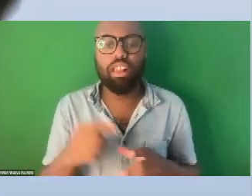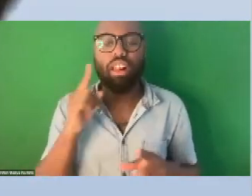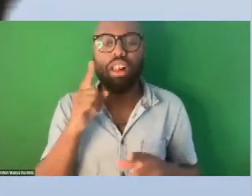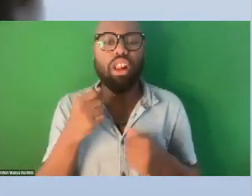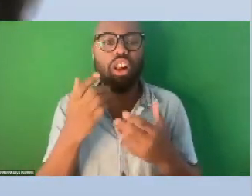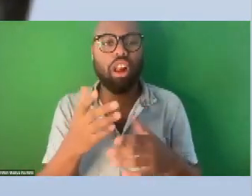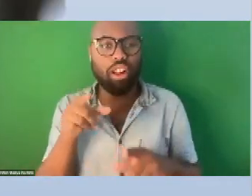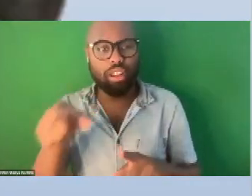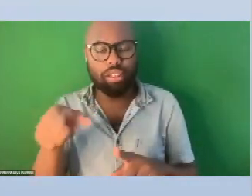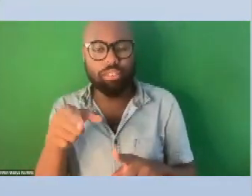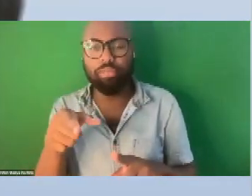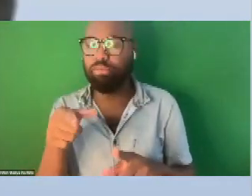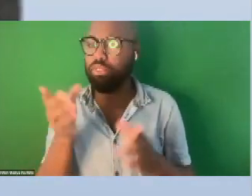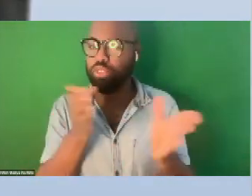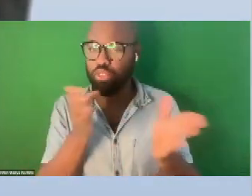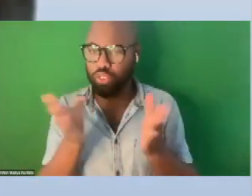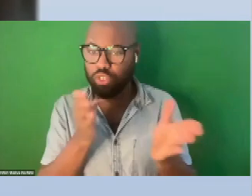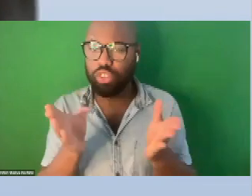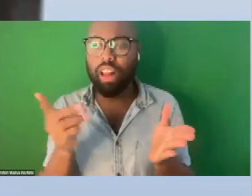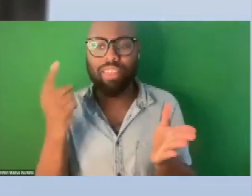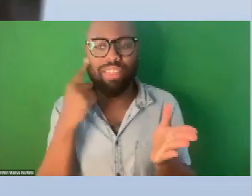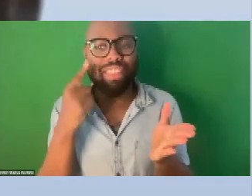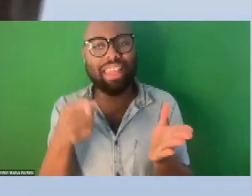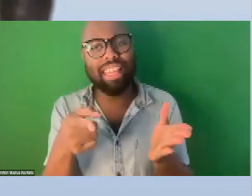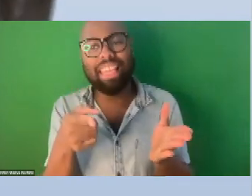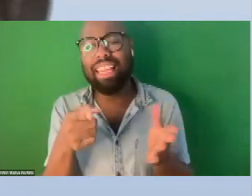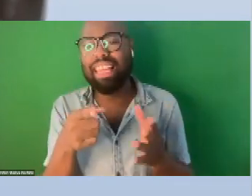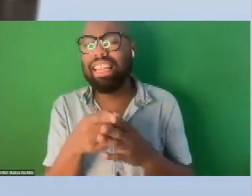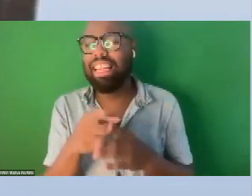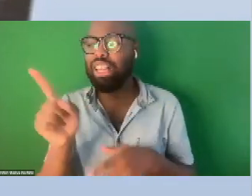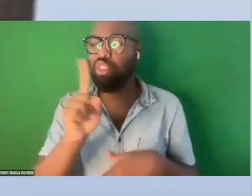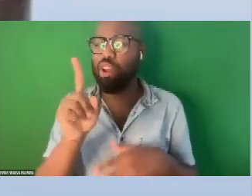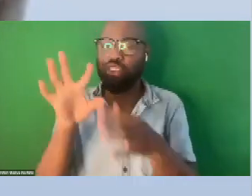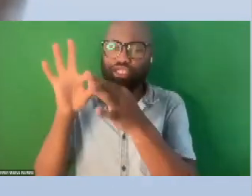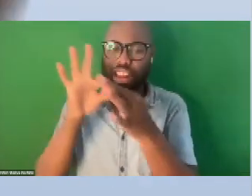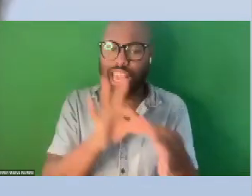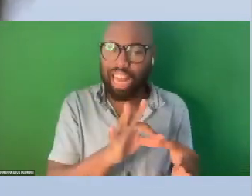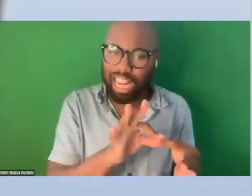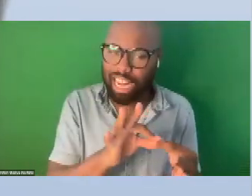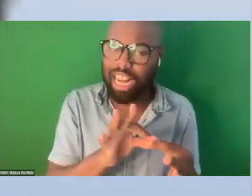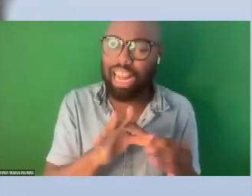And I think this is where it ties in with what Ari is saying as well.